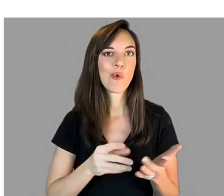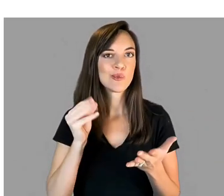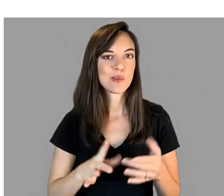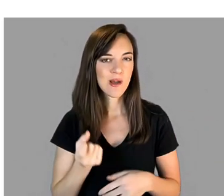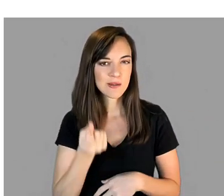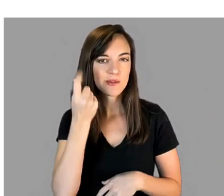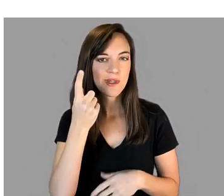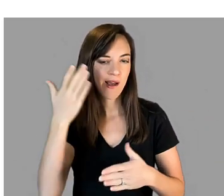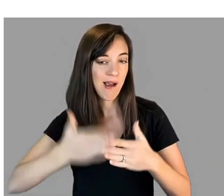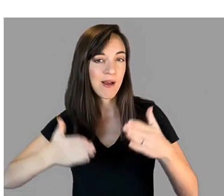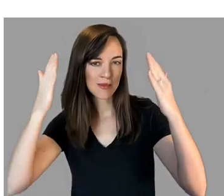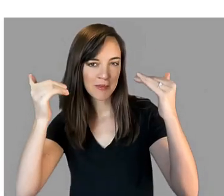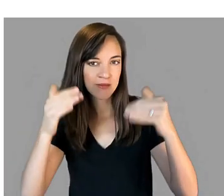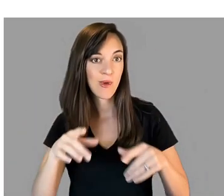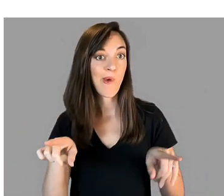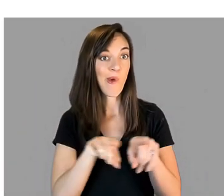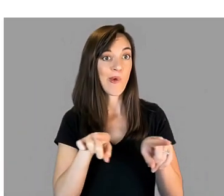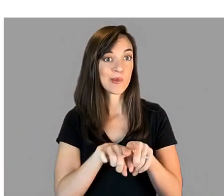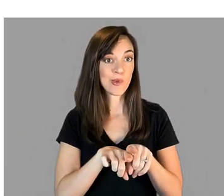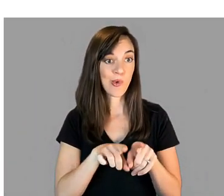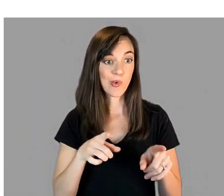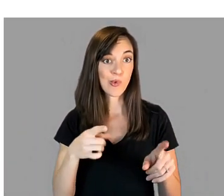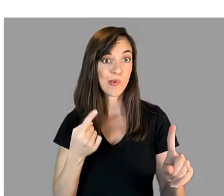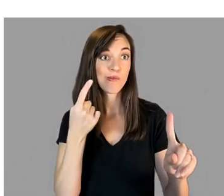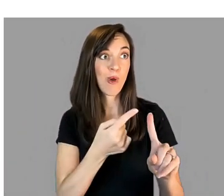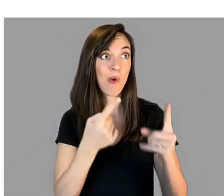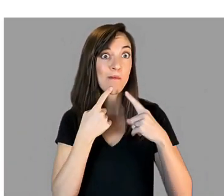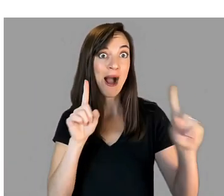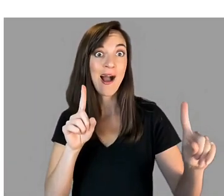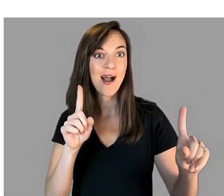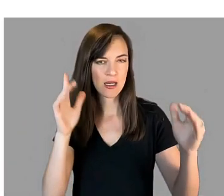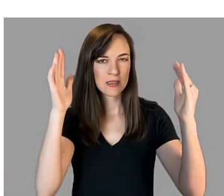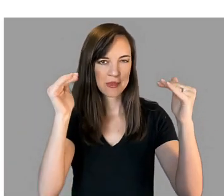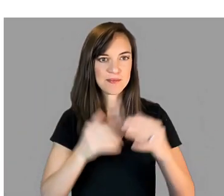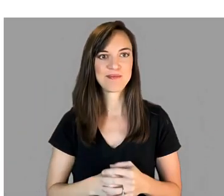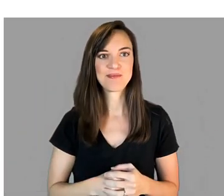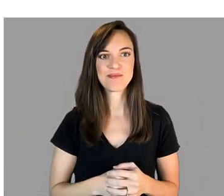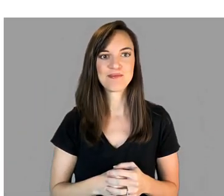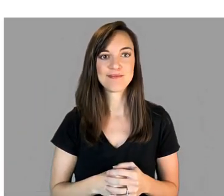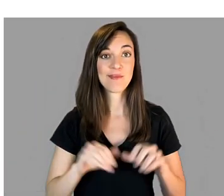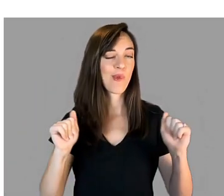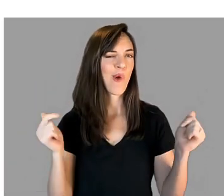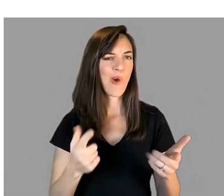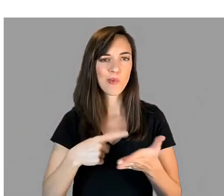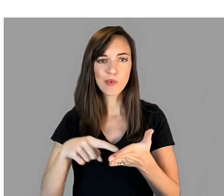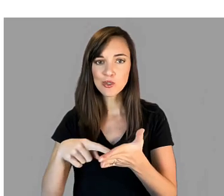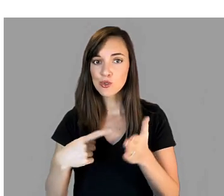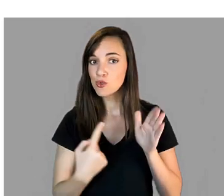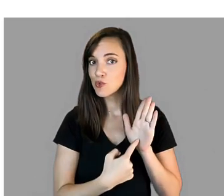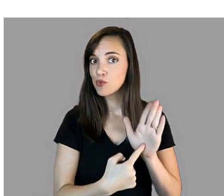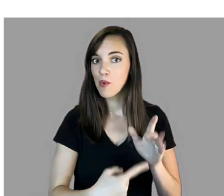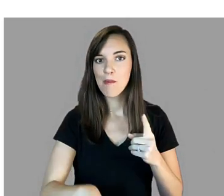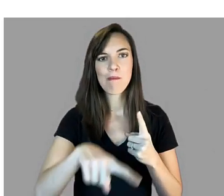and expecting all students to then reach those benchmark goals. All of these findings indicate positive outcomes for all students,